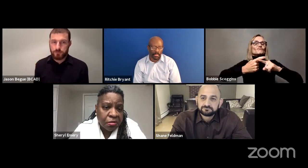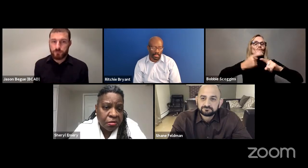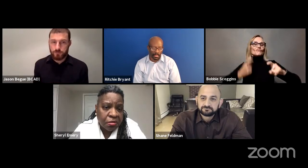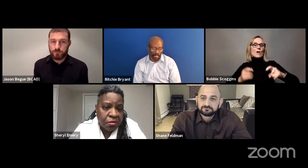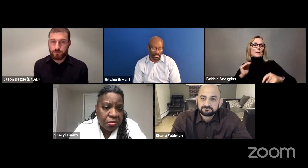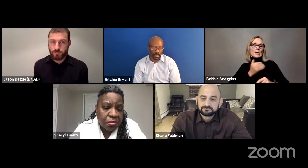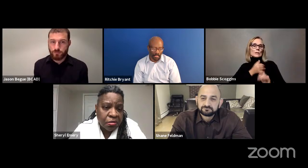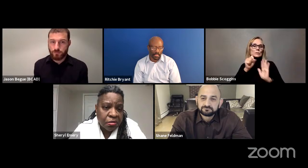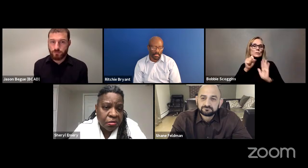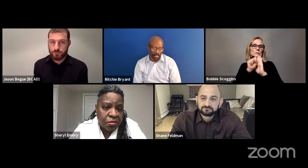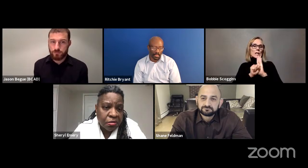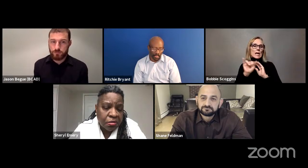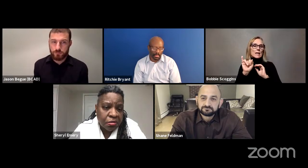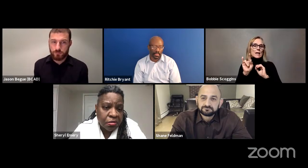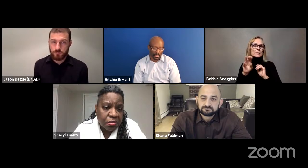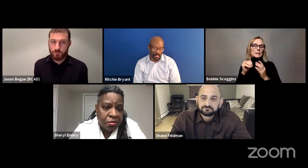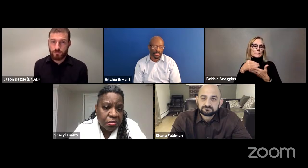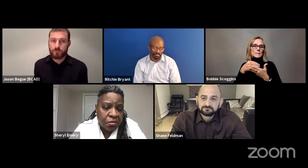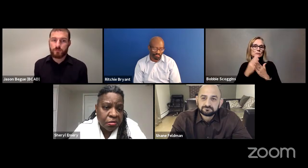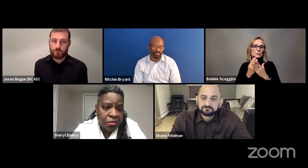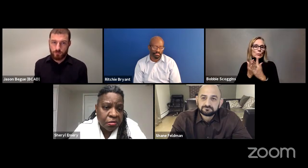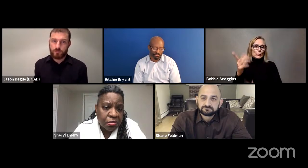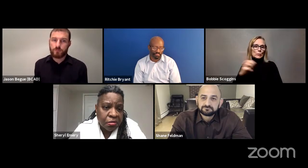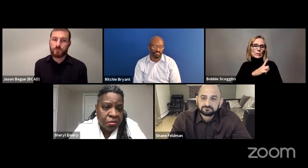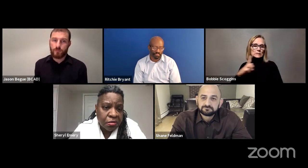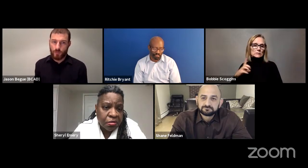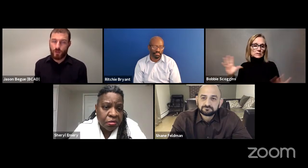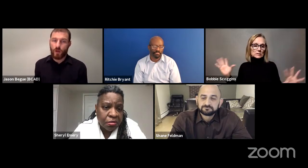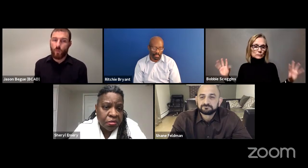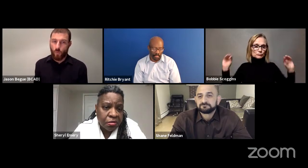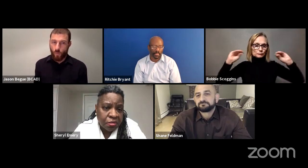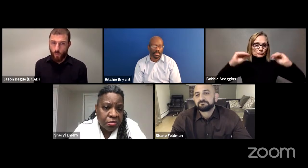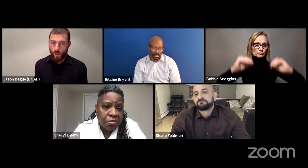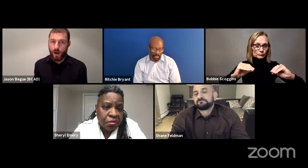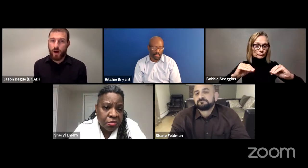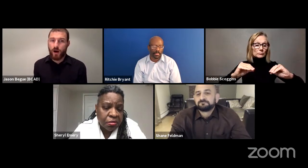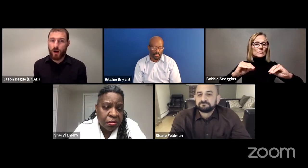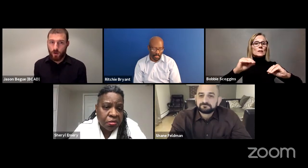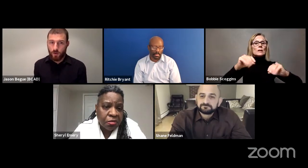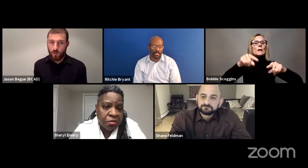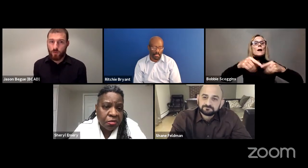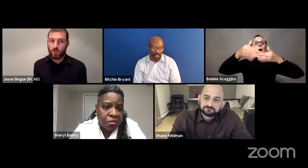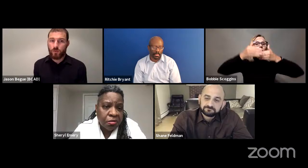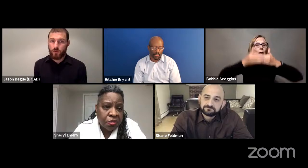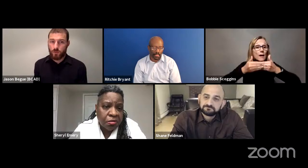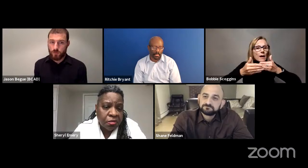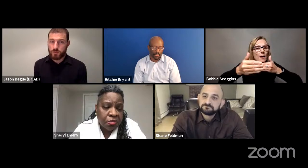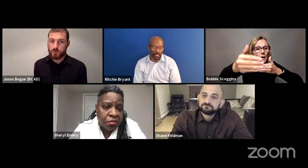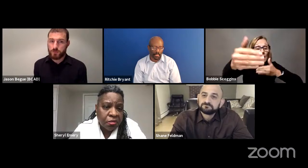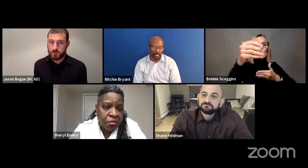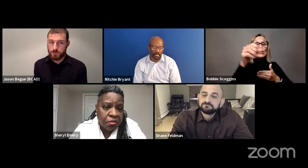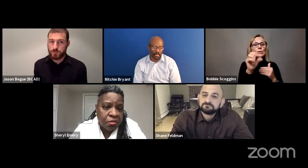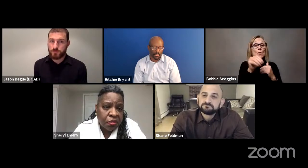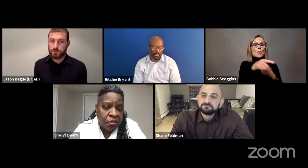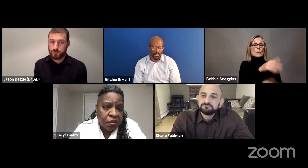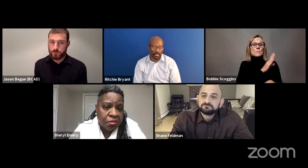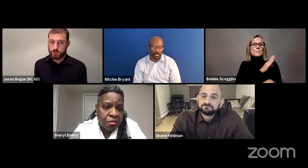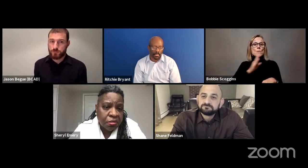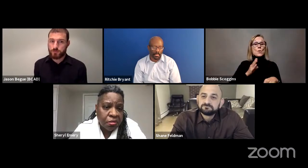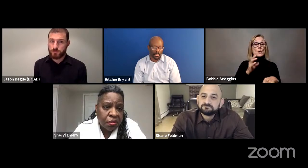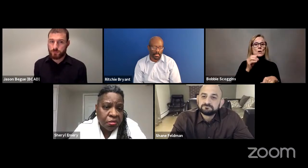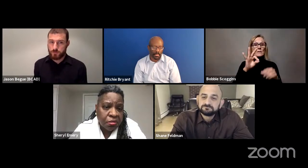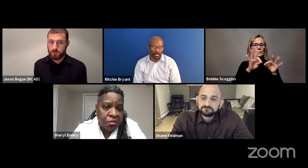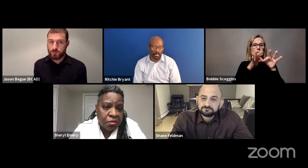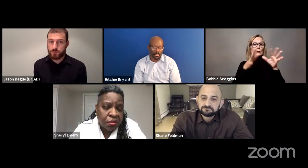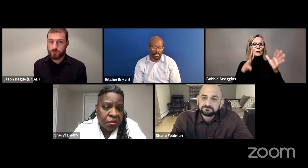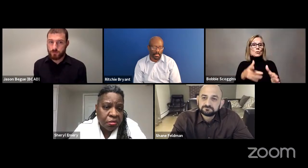put in $25,000 for our state's item budget through legislative action, and that was done